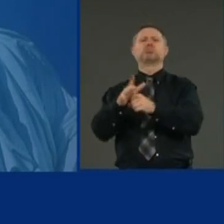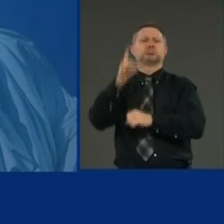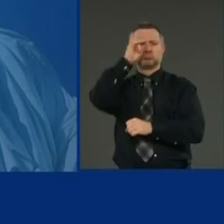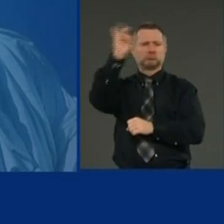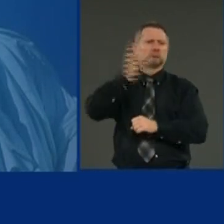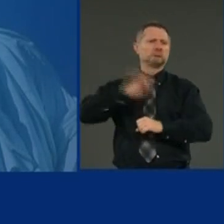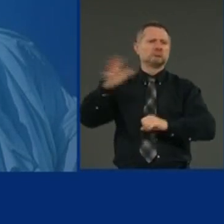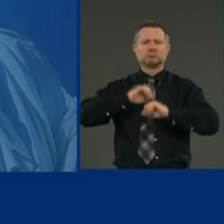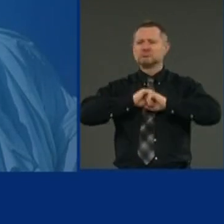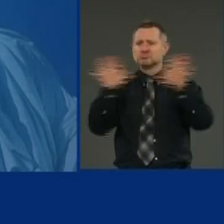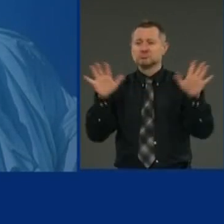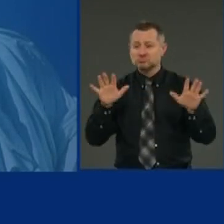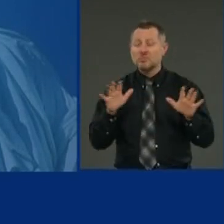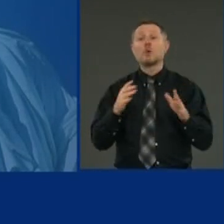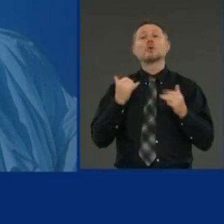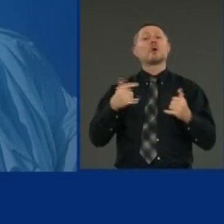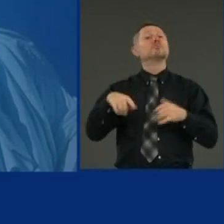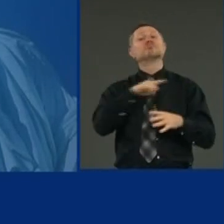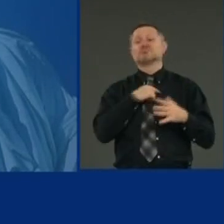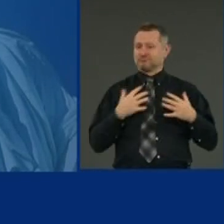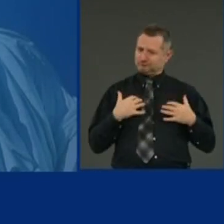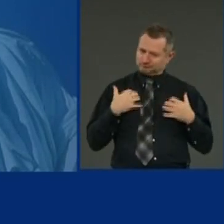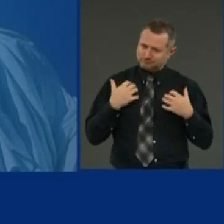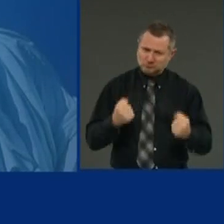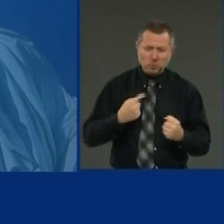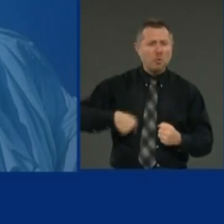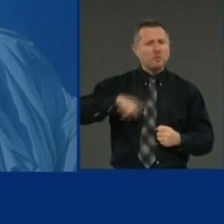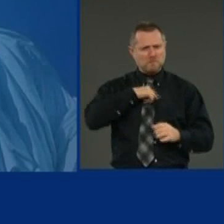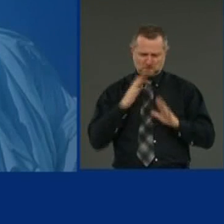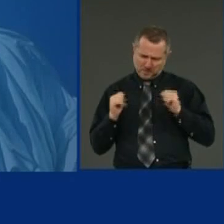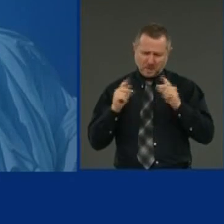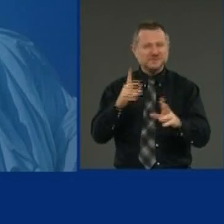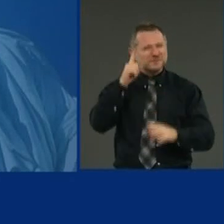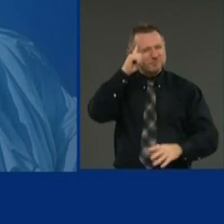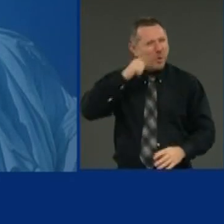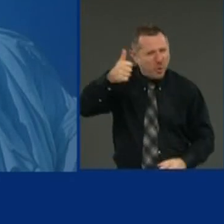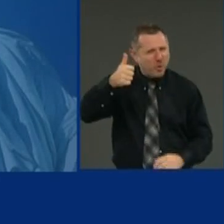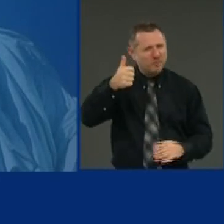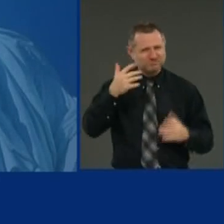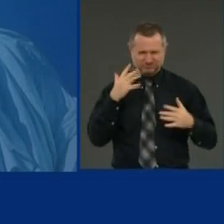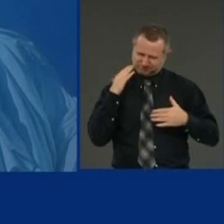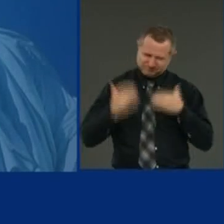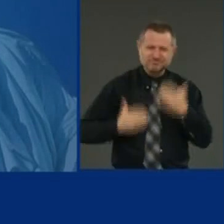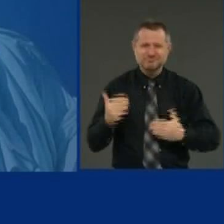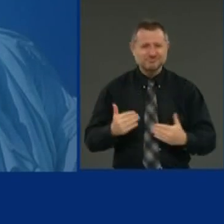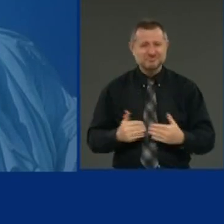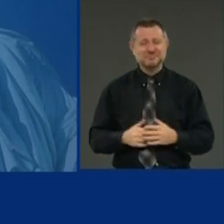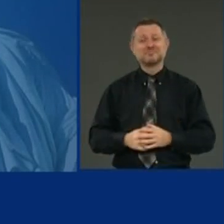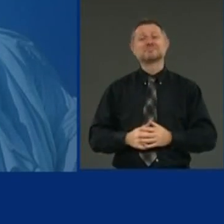THE OVERALL STATE WAS HIT THE HARDEST BY THIS VIRUS, AND WE'RE